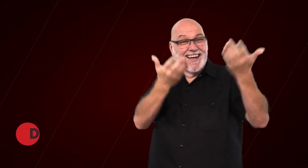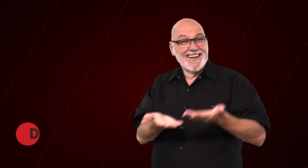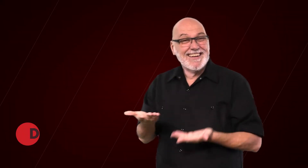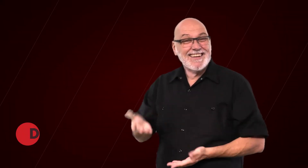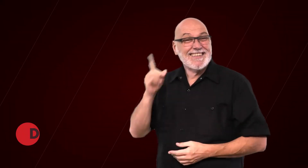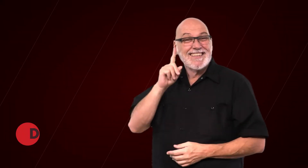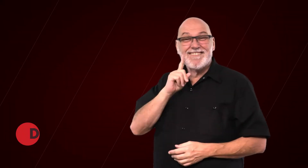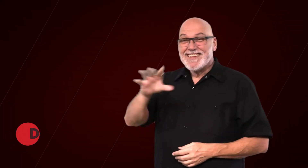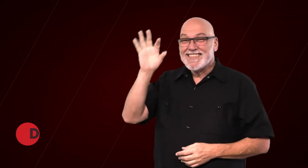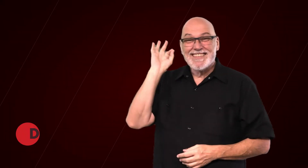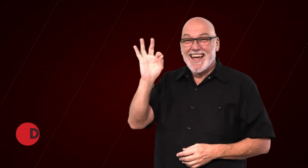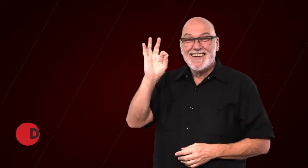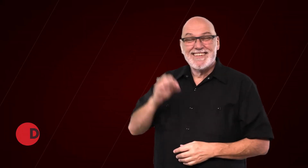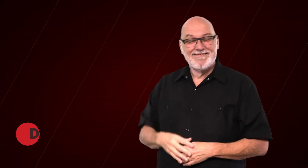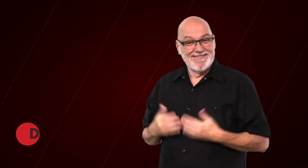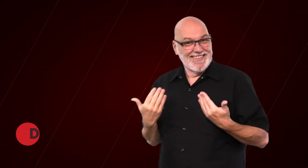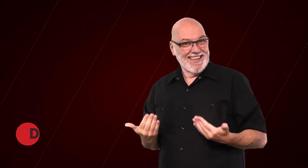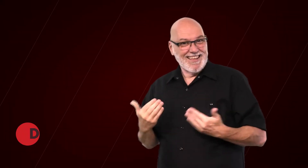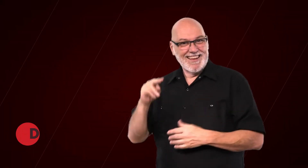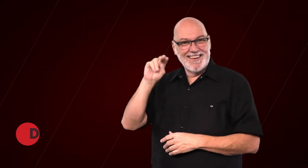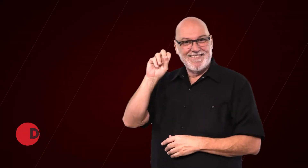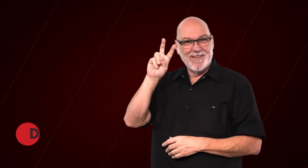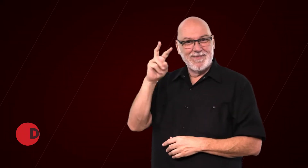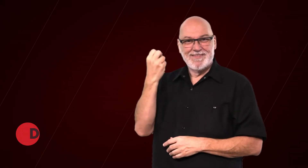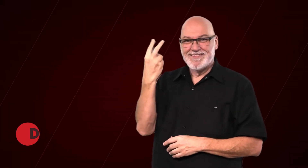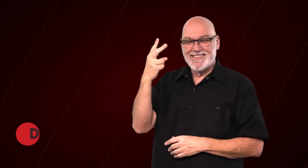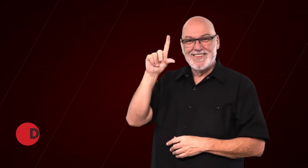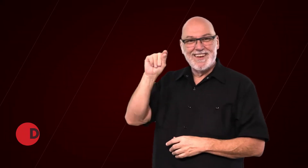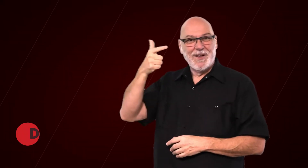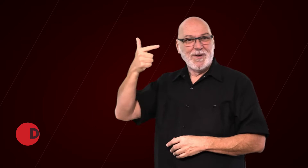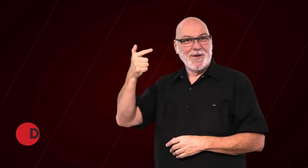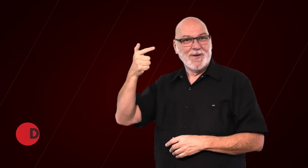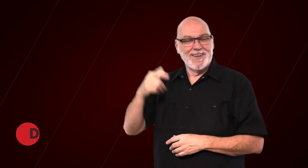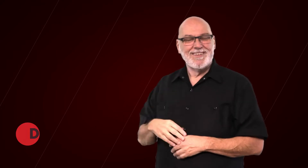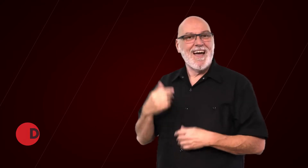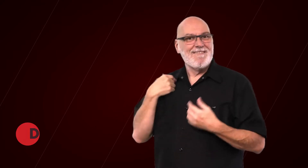[Anselmo]: Hello! This is DeafDots, 12 November 2021.